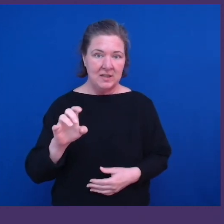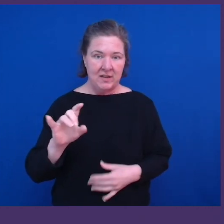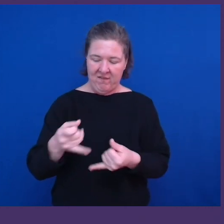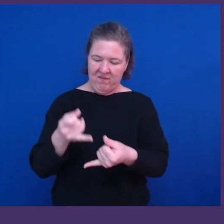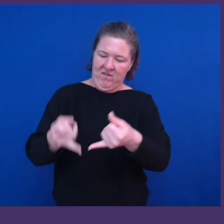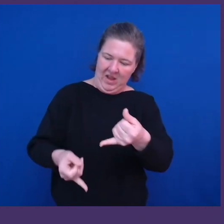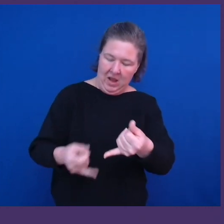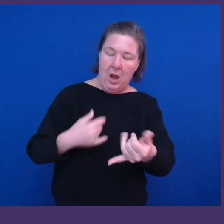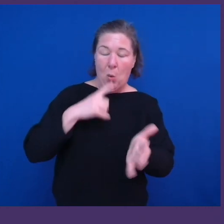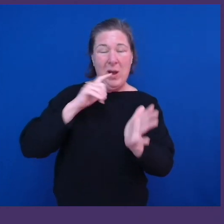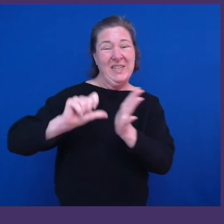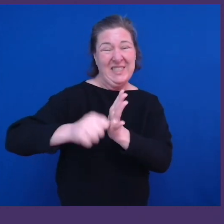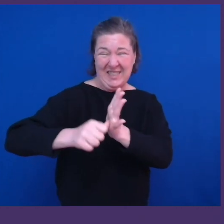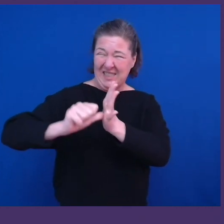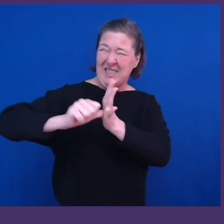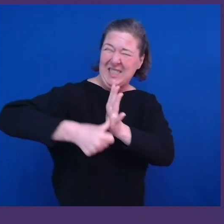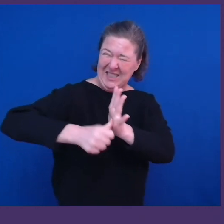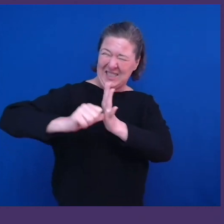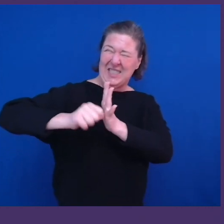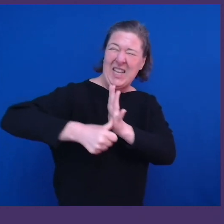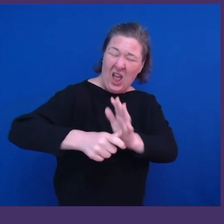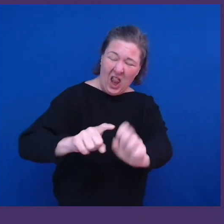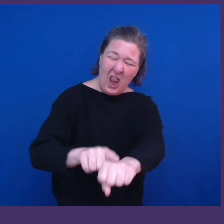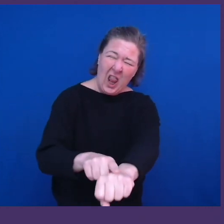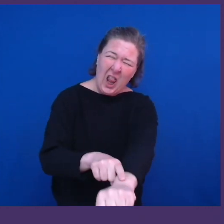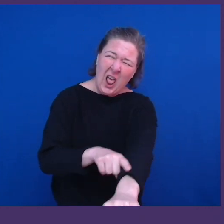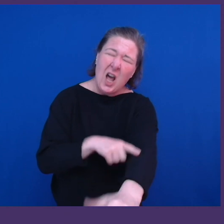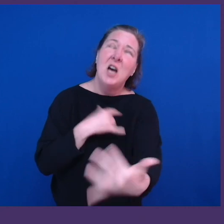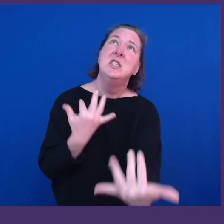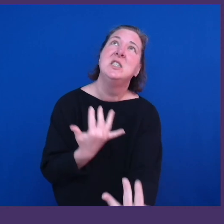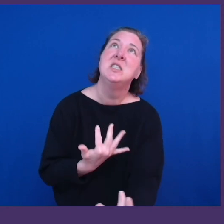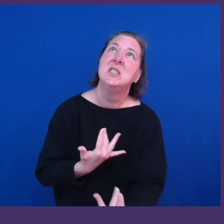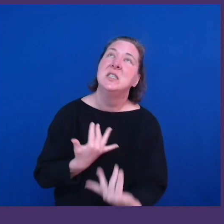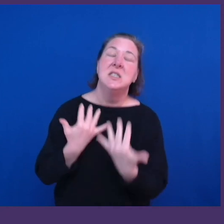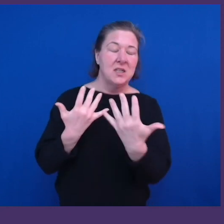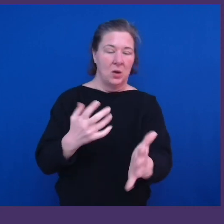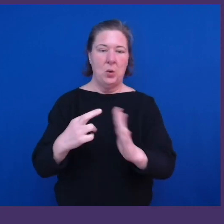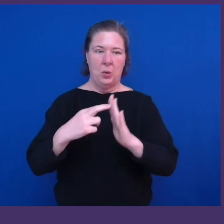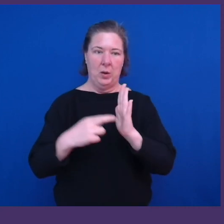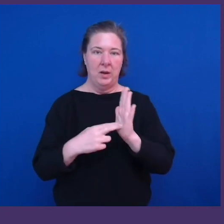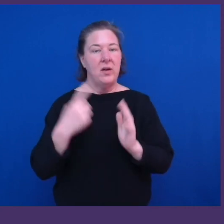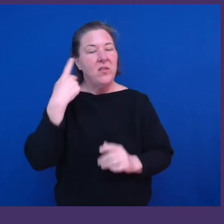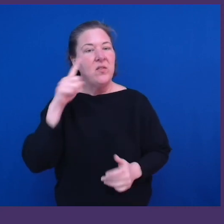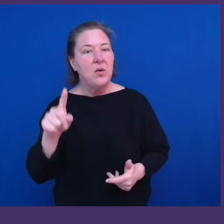very long-awaited rule for compliance of state